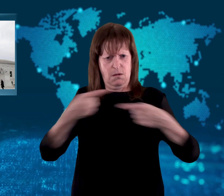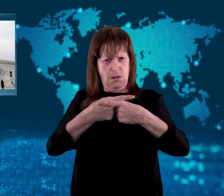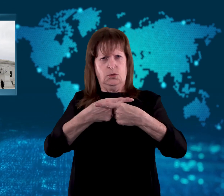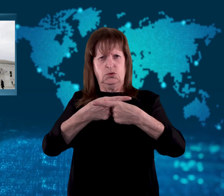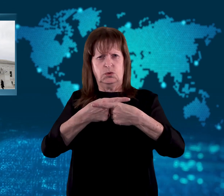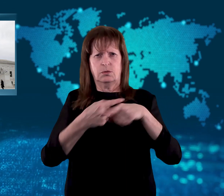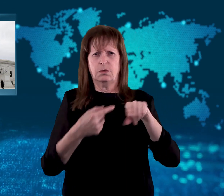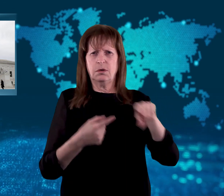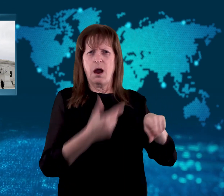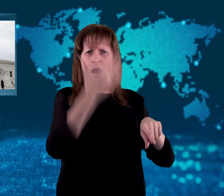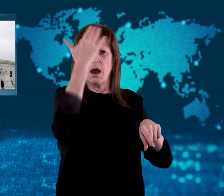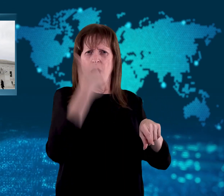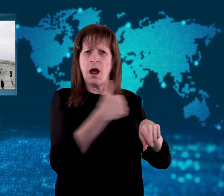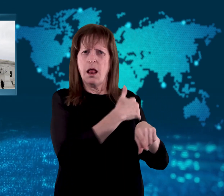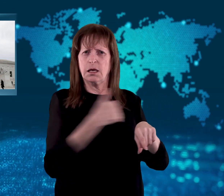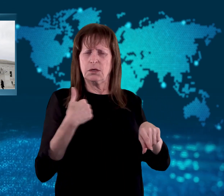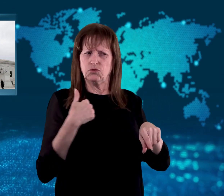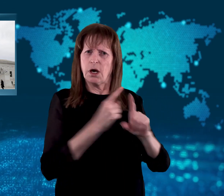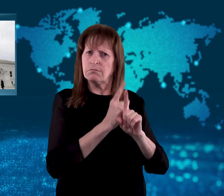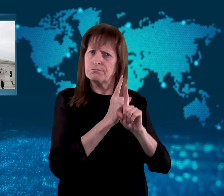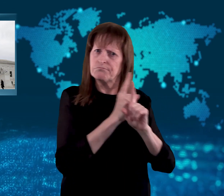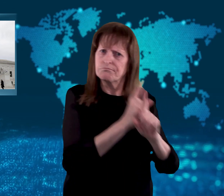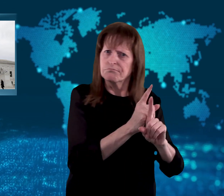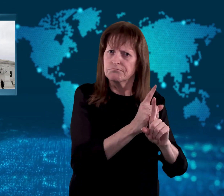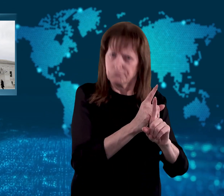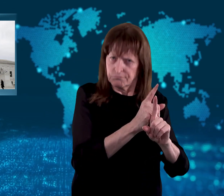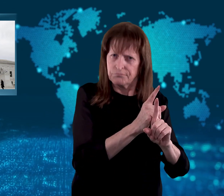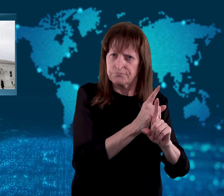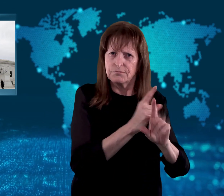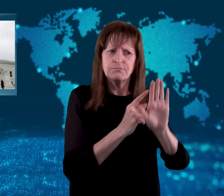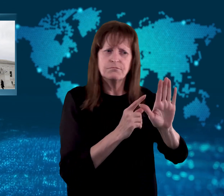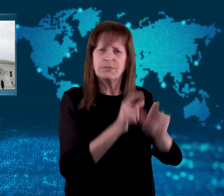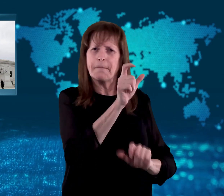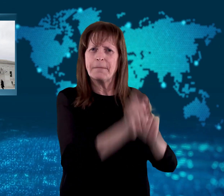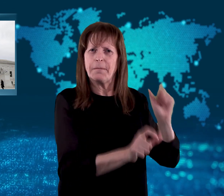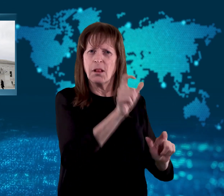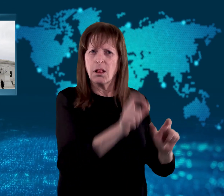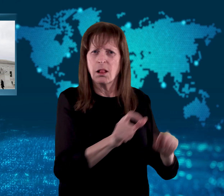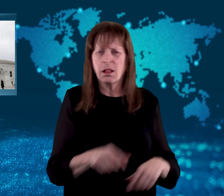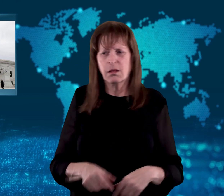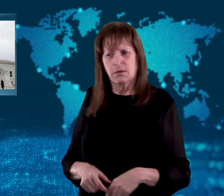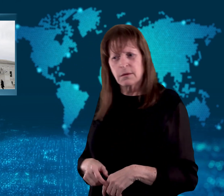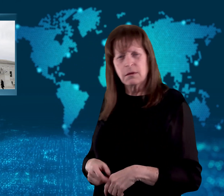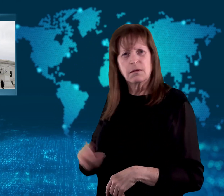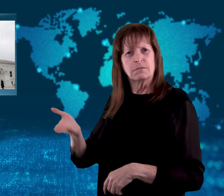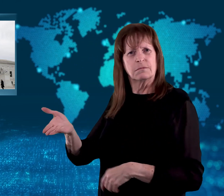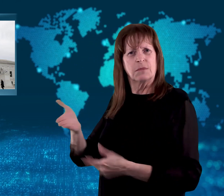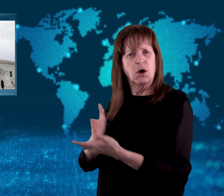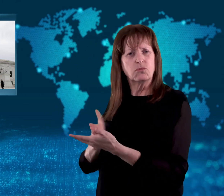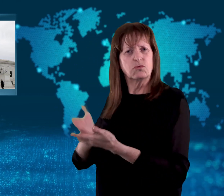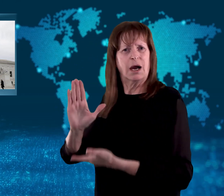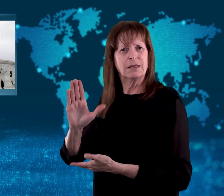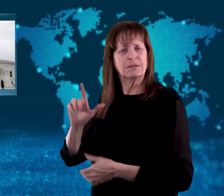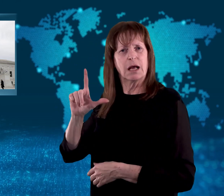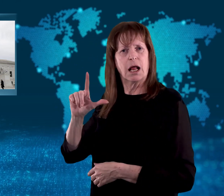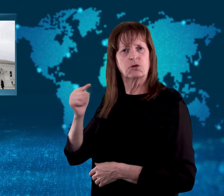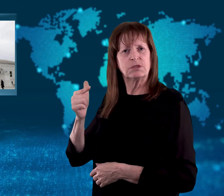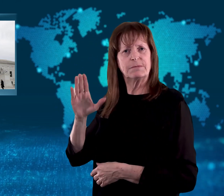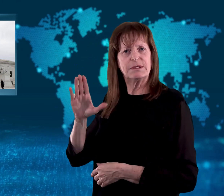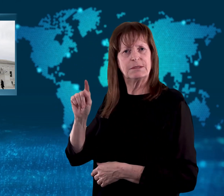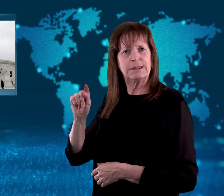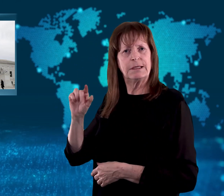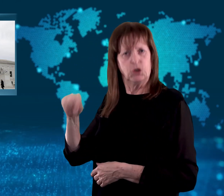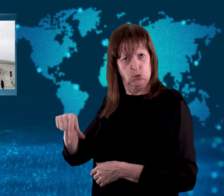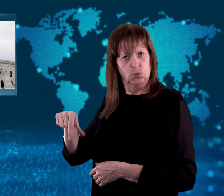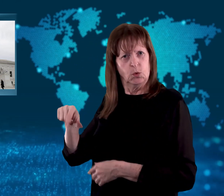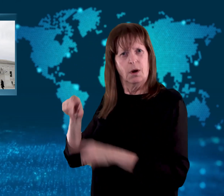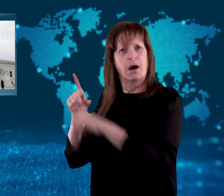Some believe it also shows a clash between the religious beliefs of some people